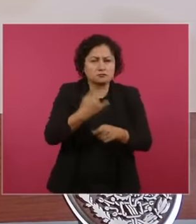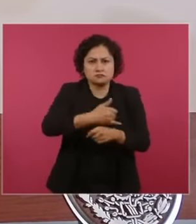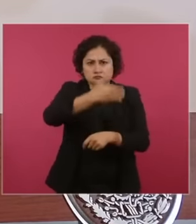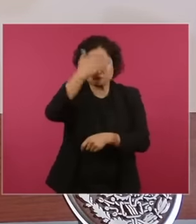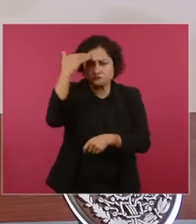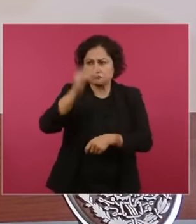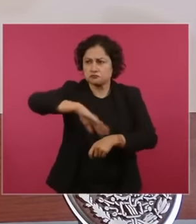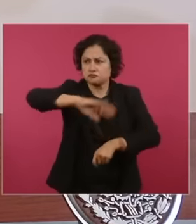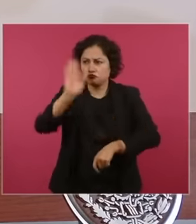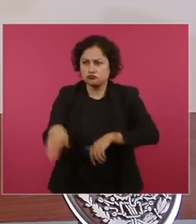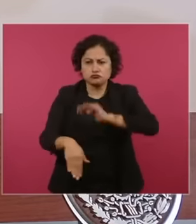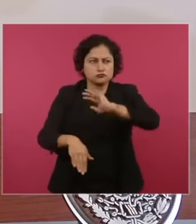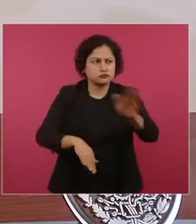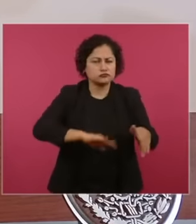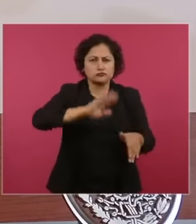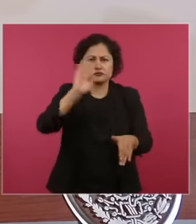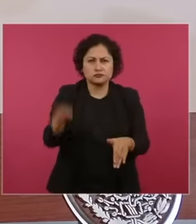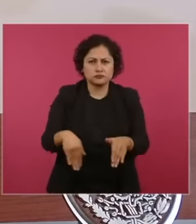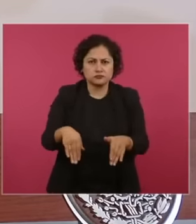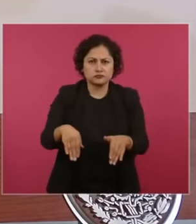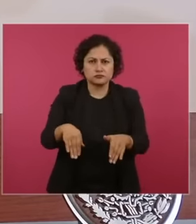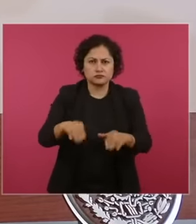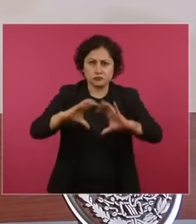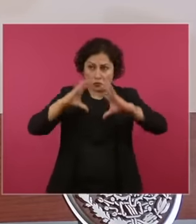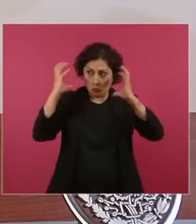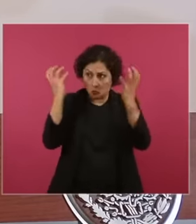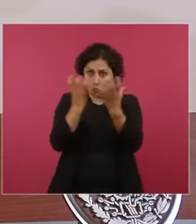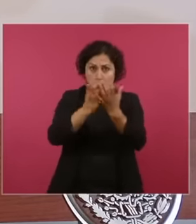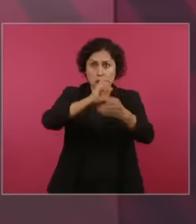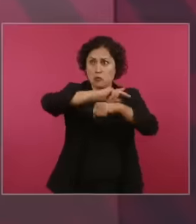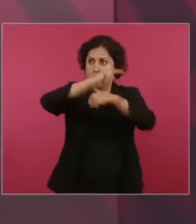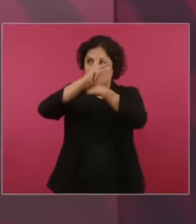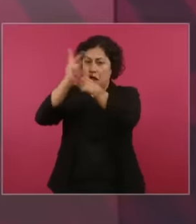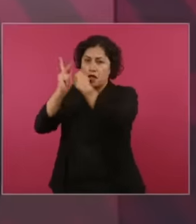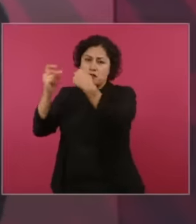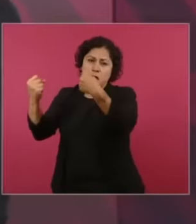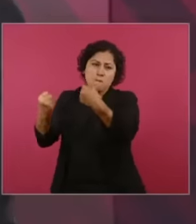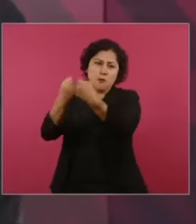confrontation but we don't get involved in